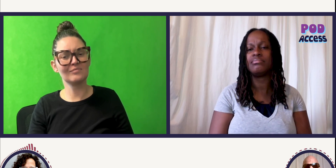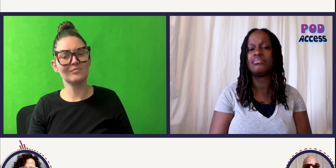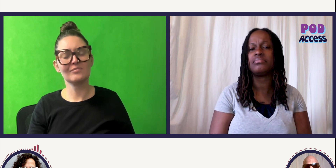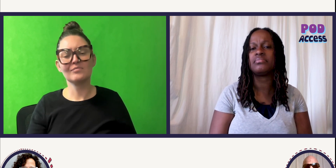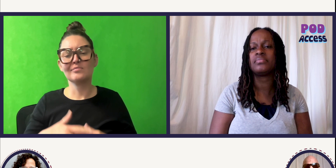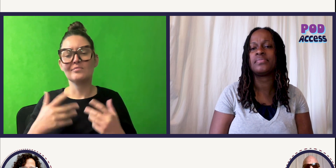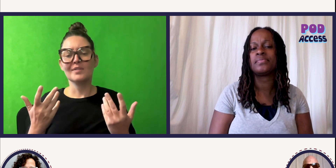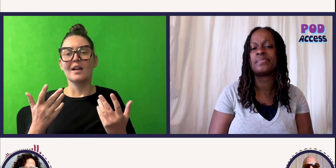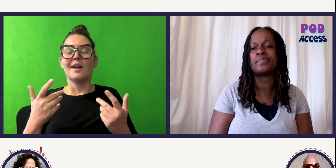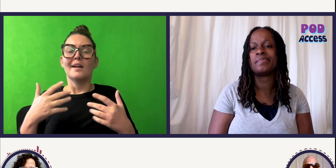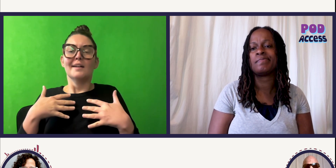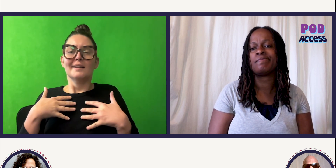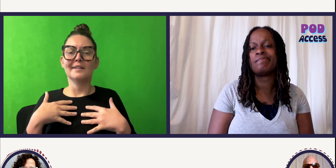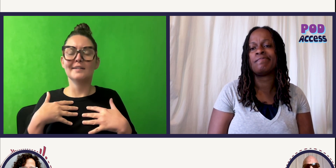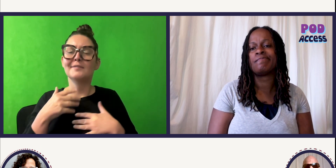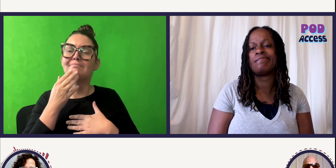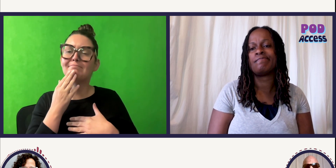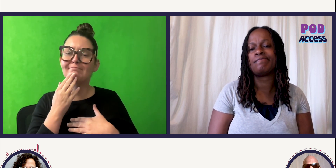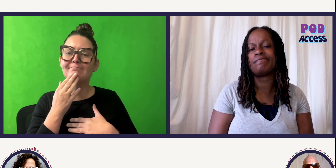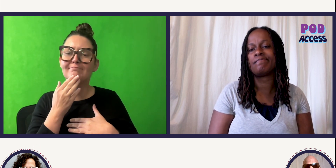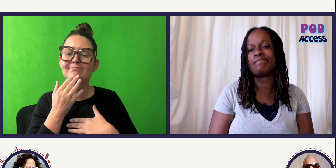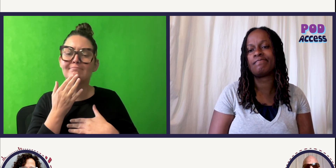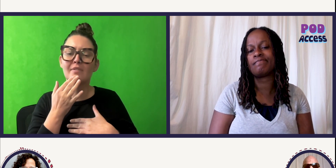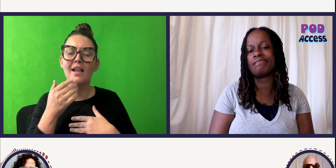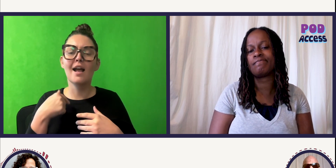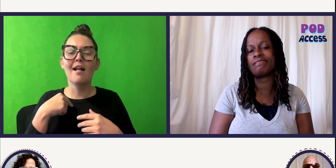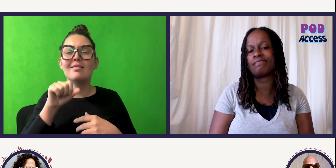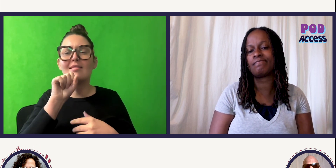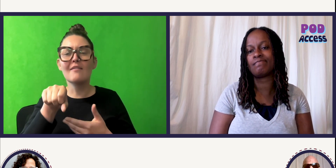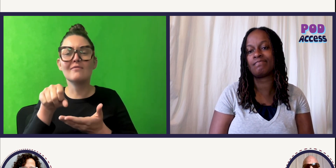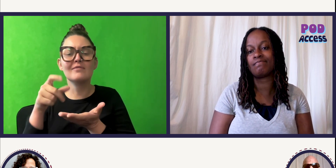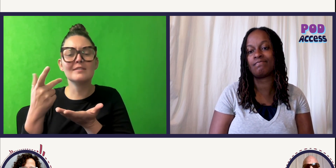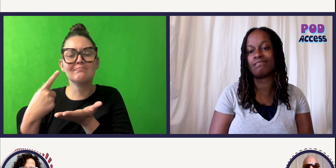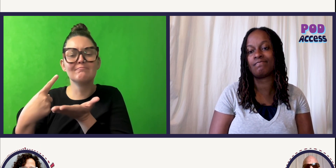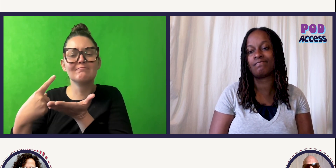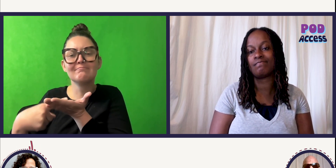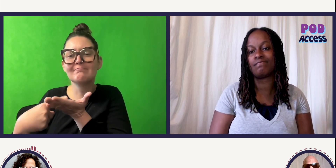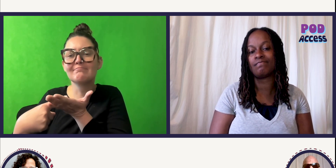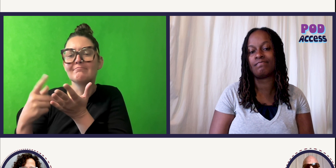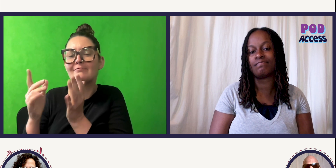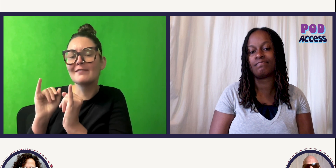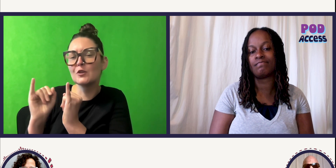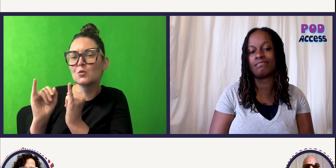[big-old sigh] I love taking an interview or a recorded story and finding the one or two ideas